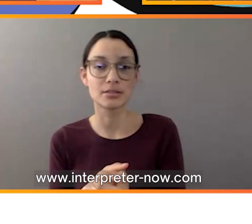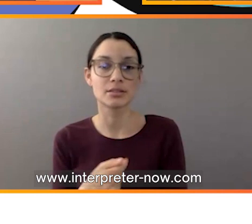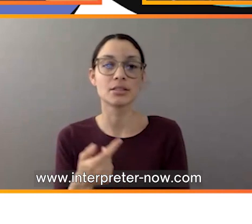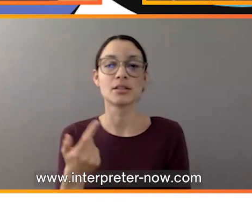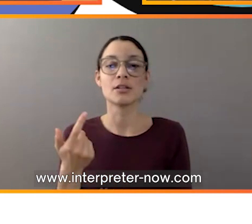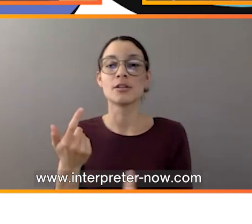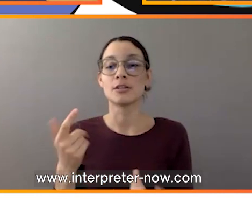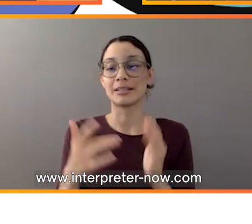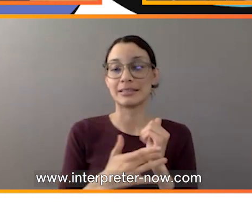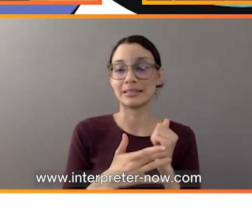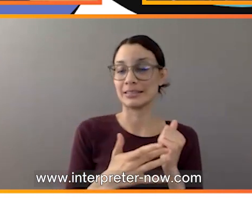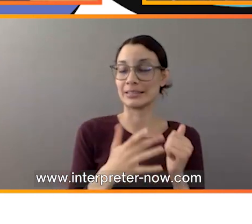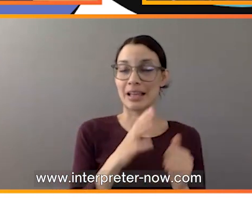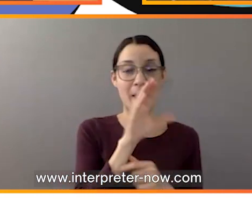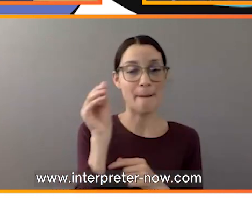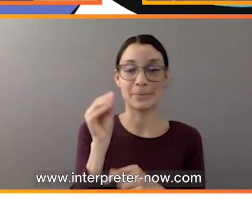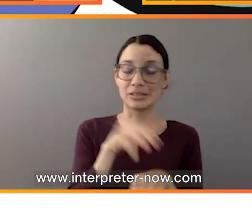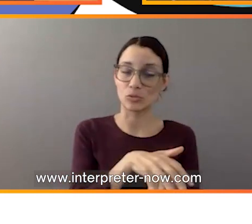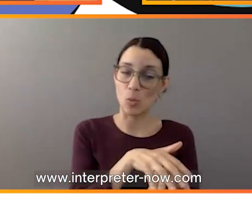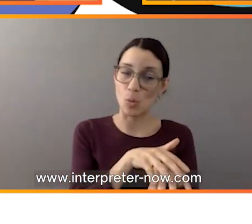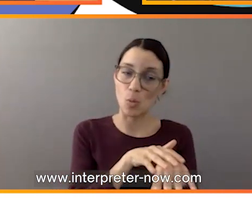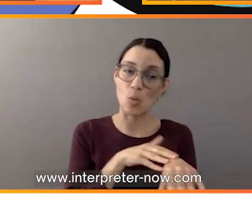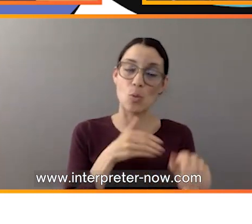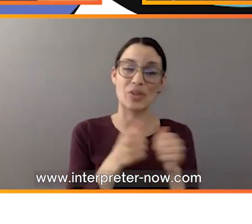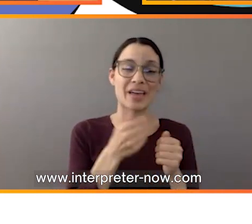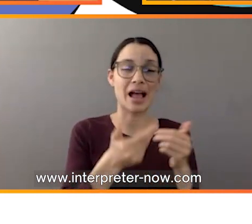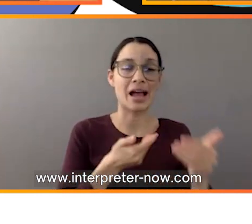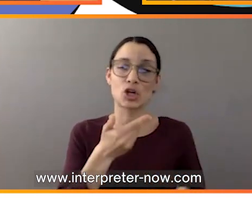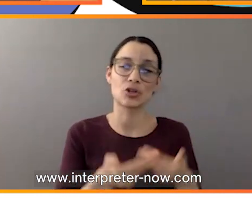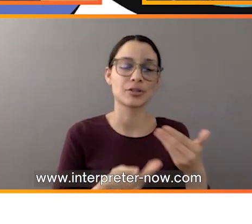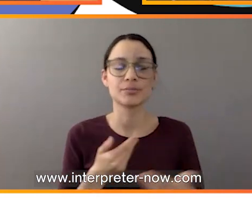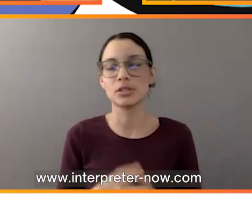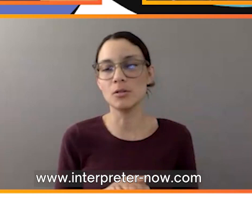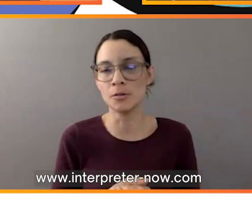I'll still say that, for underrepresented individuals and diverse individuals trying